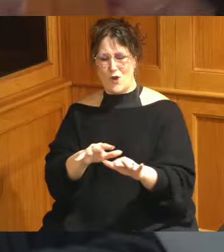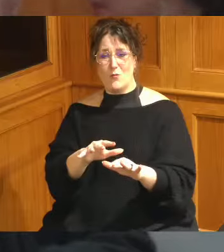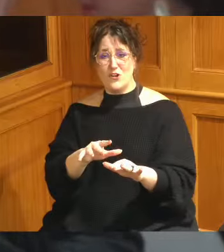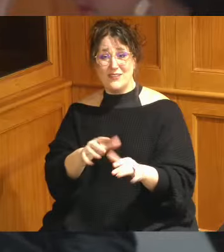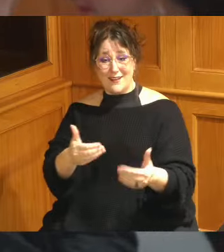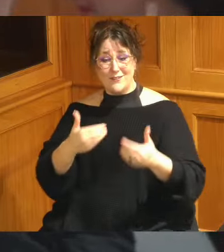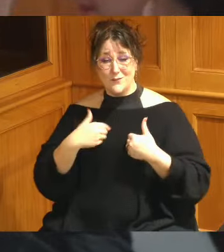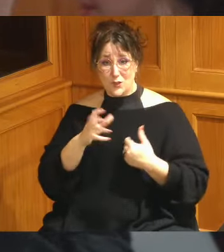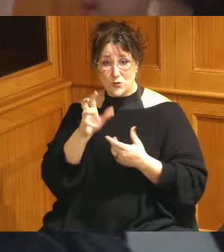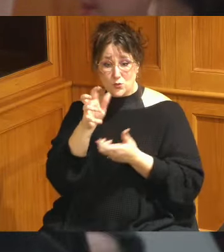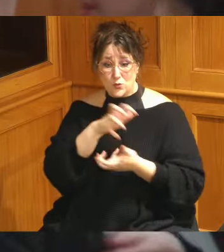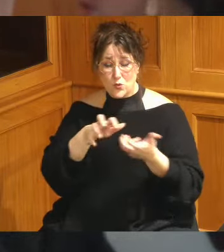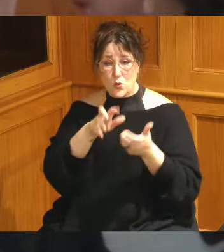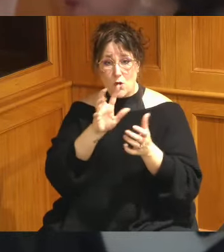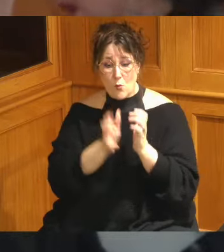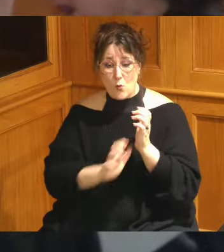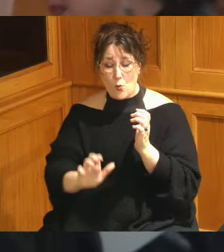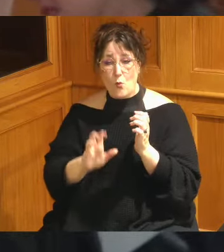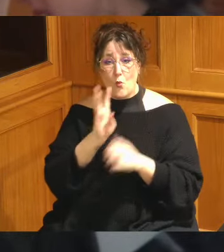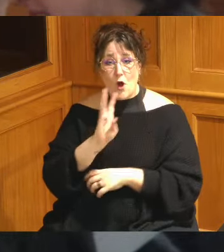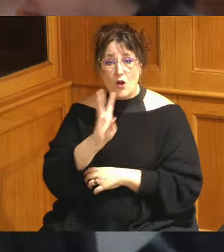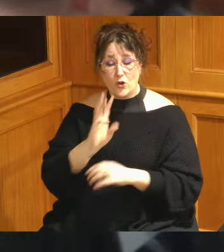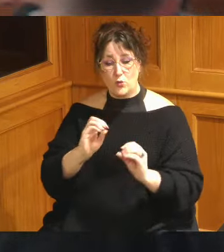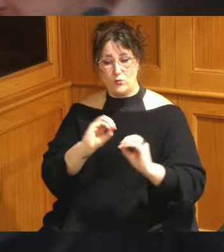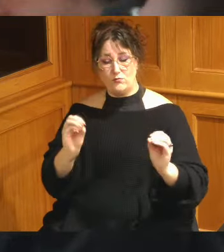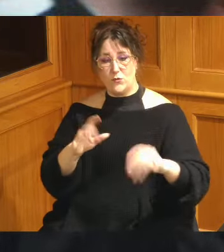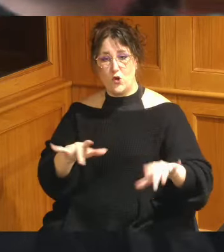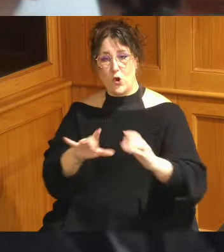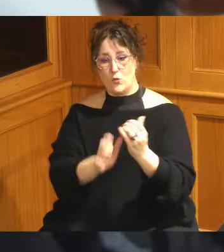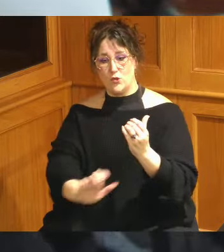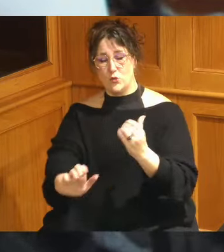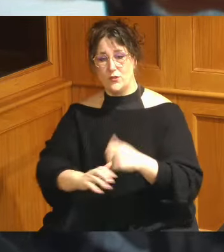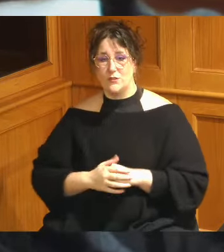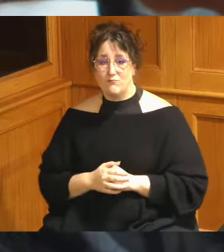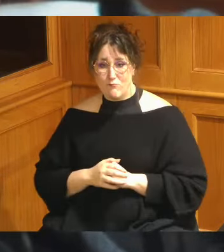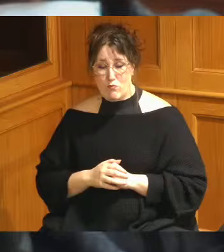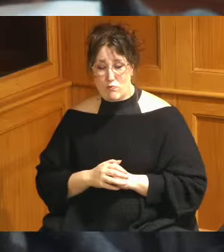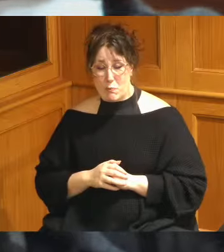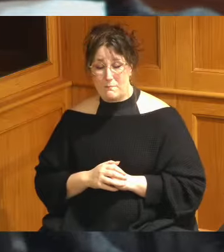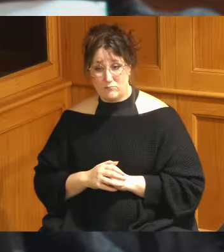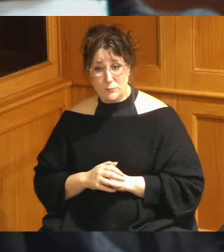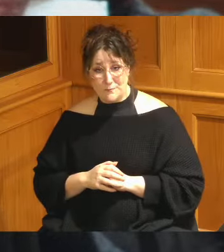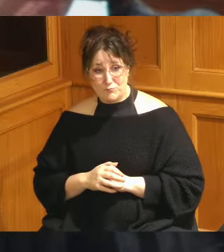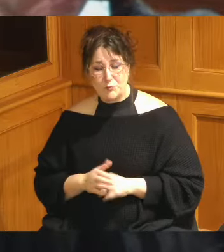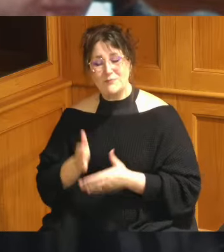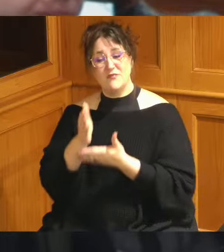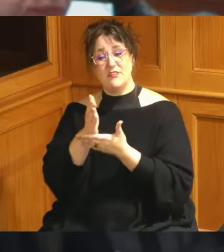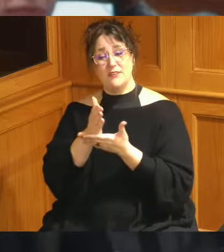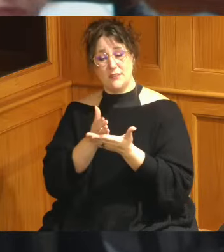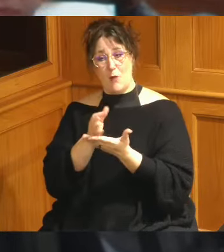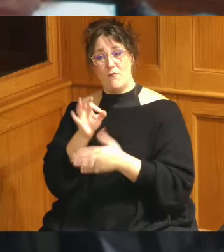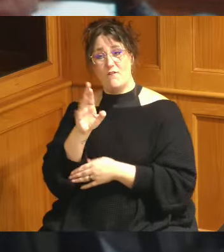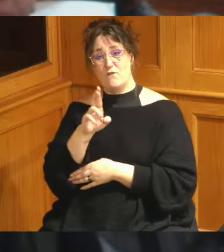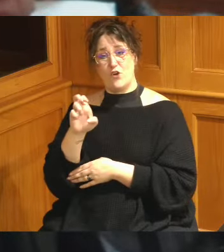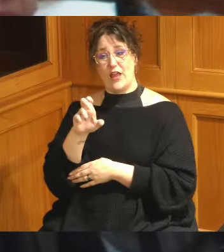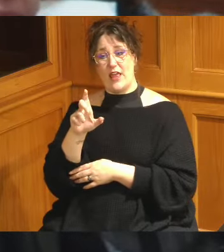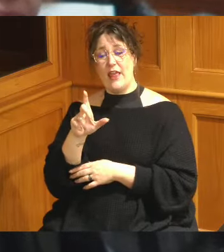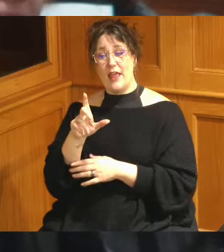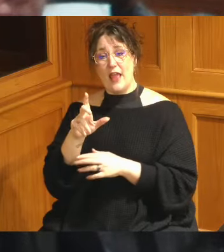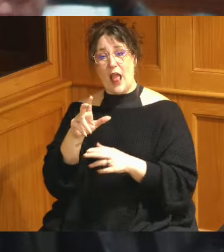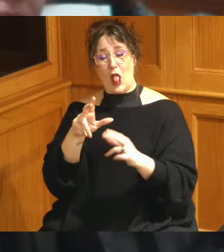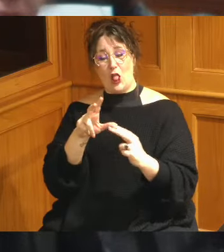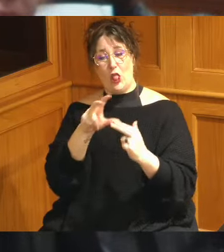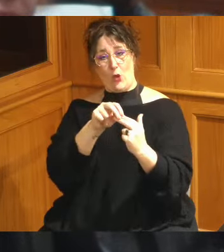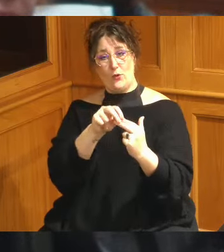water that have no sewer bill. Second, some of the freeloaders are really big. I give you the example